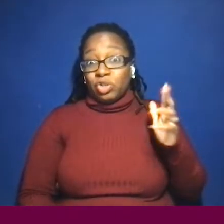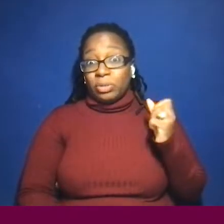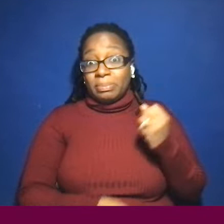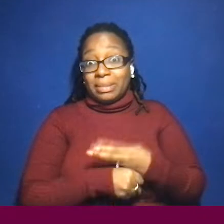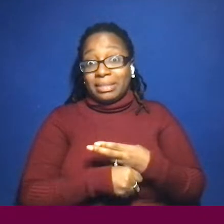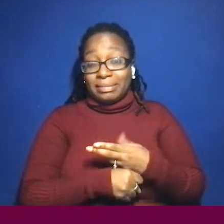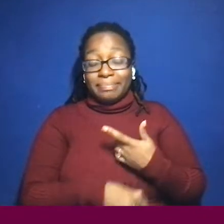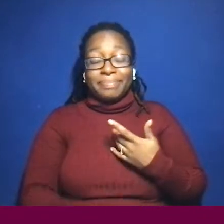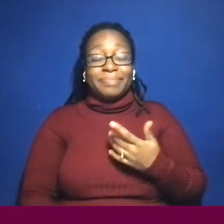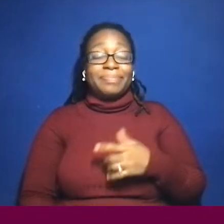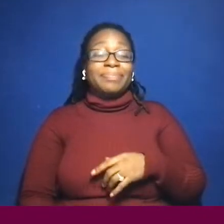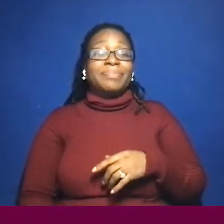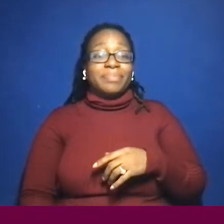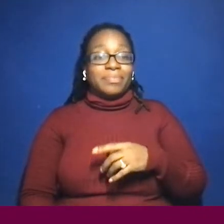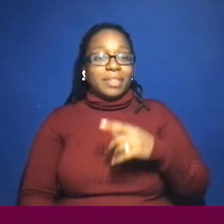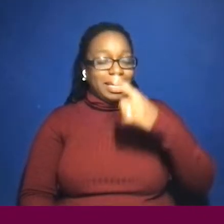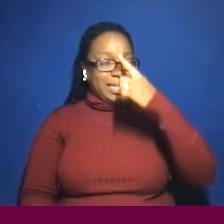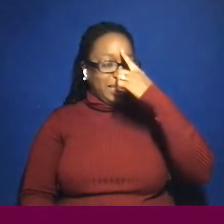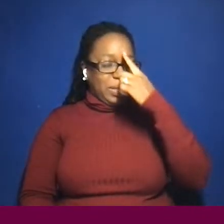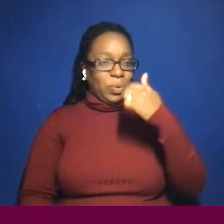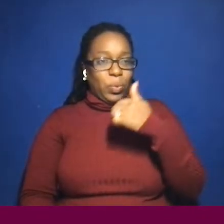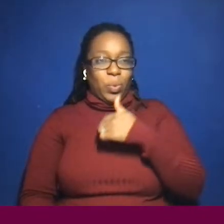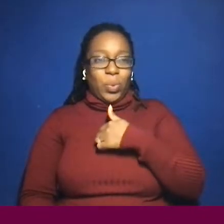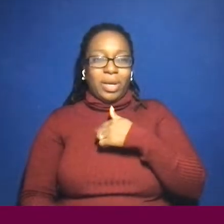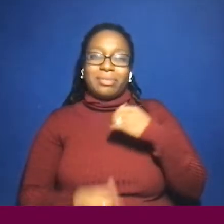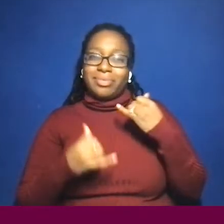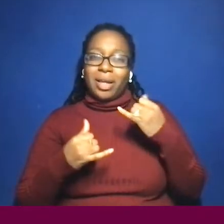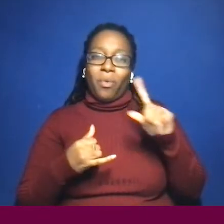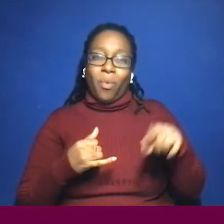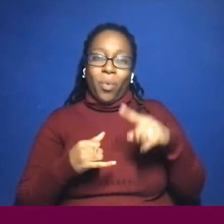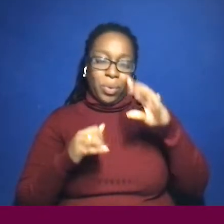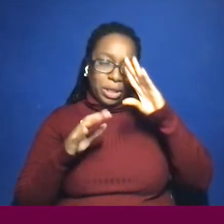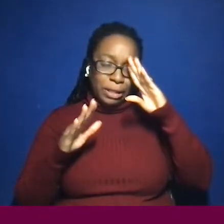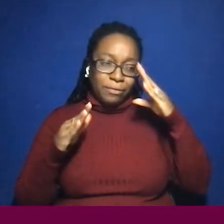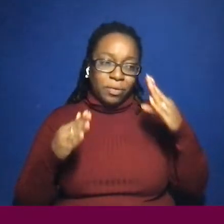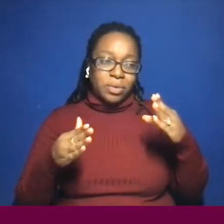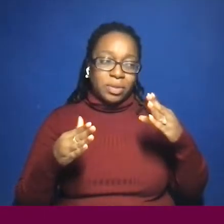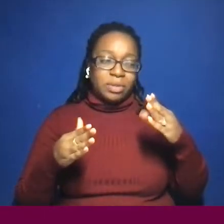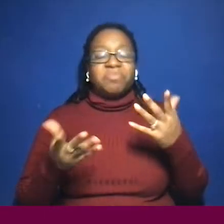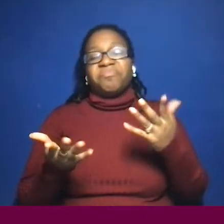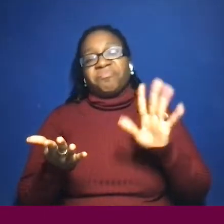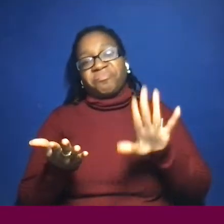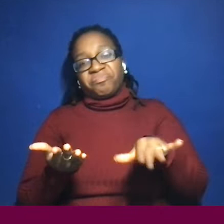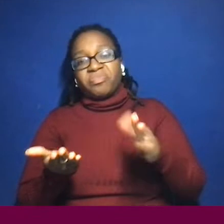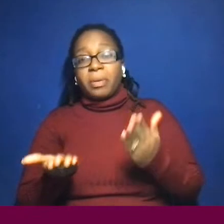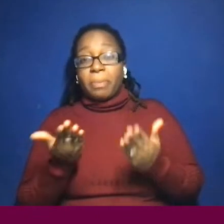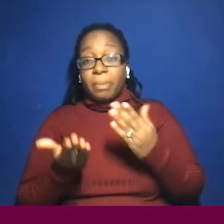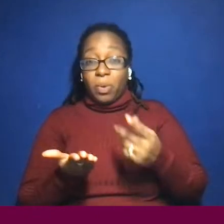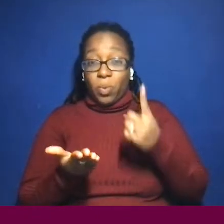And I think it is that we have focused too much in this... Or maybe one of the issues here is